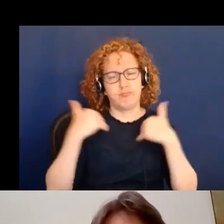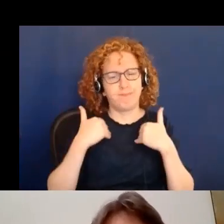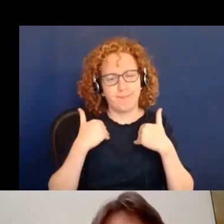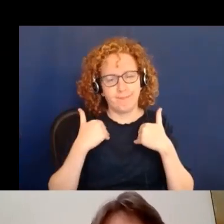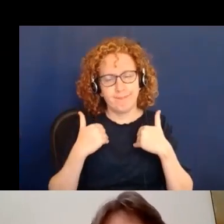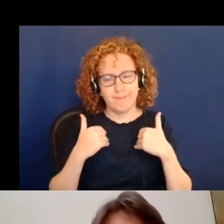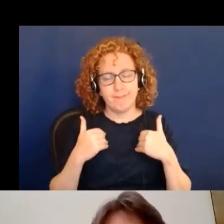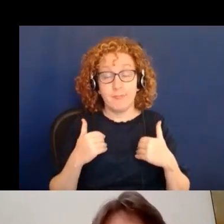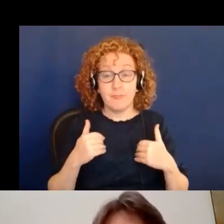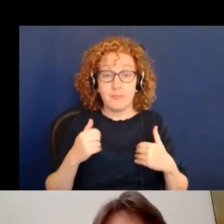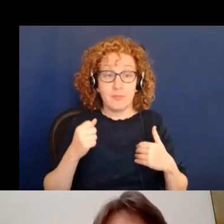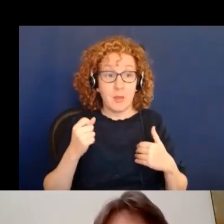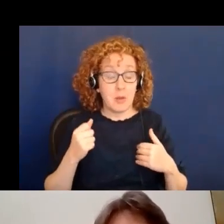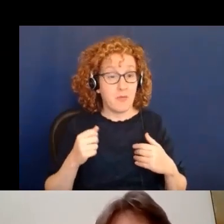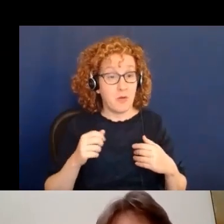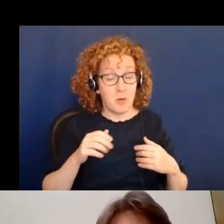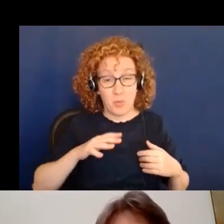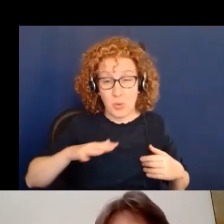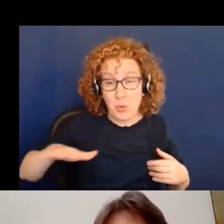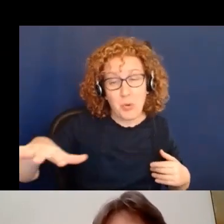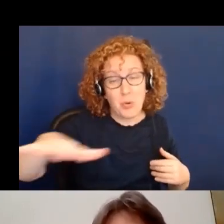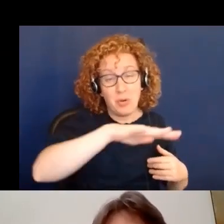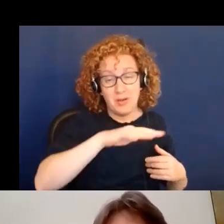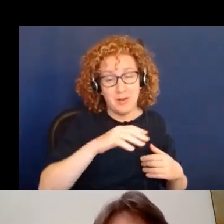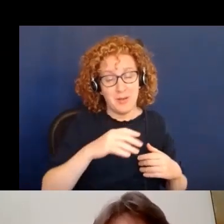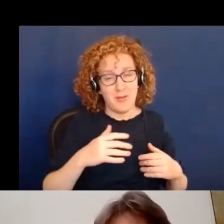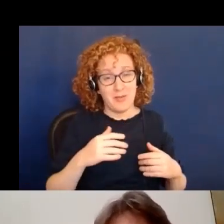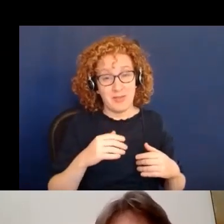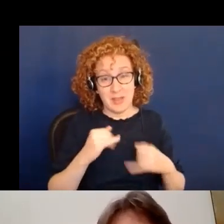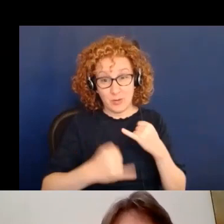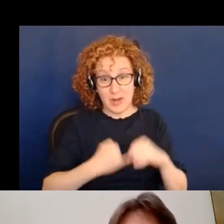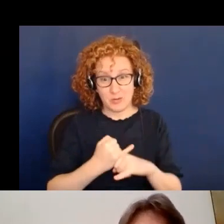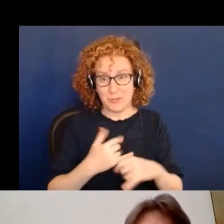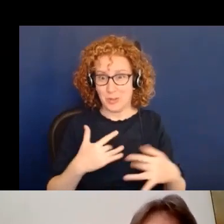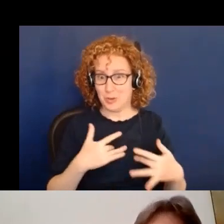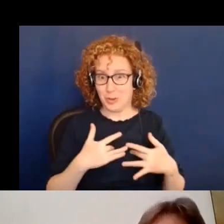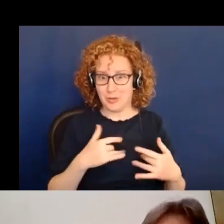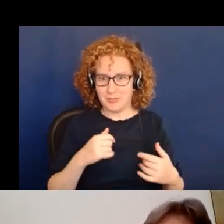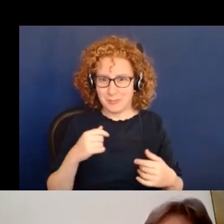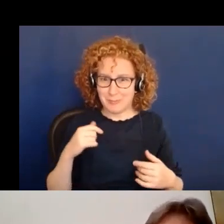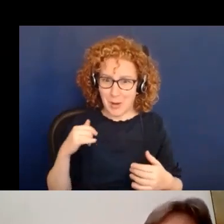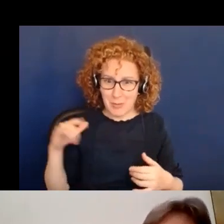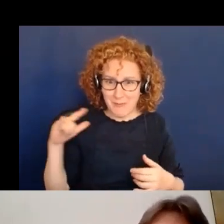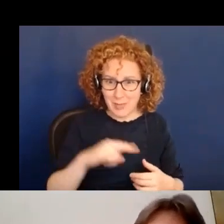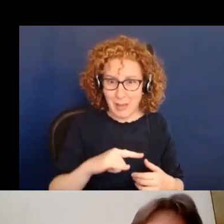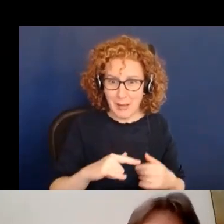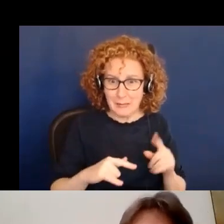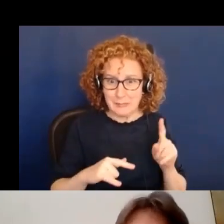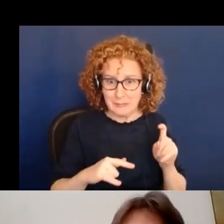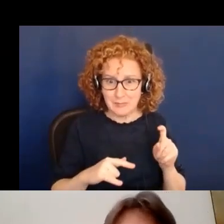a concern of the students getting here because so many were not able to come from last fall,